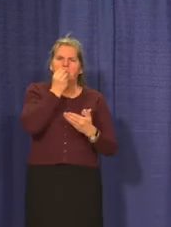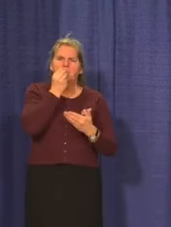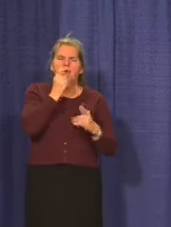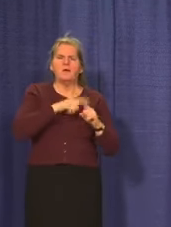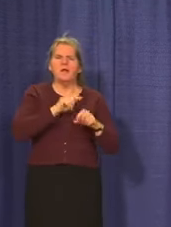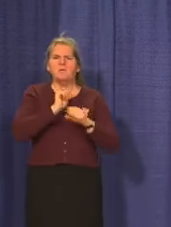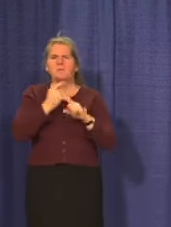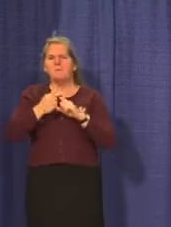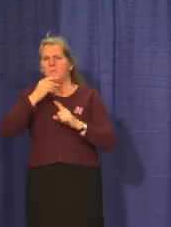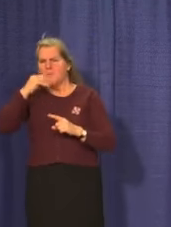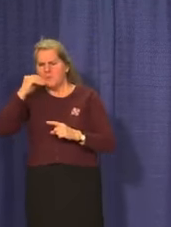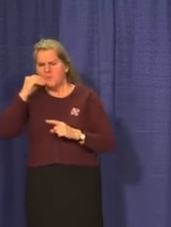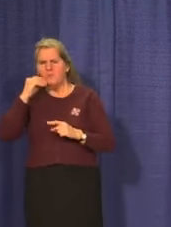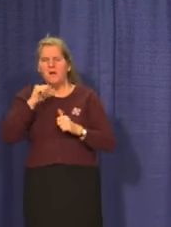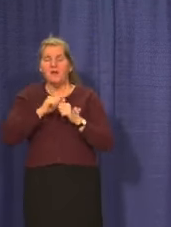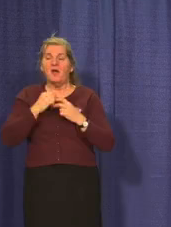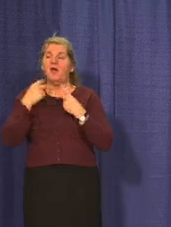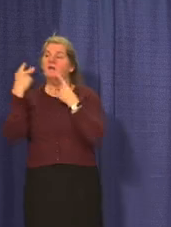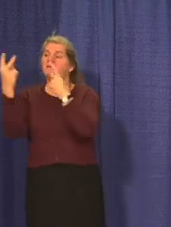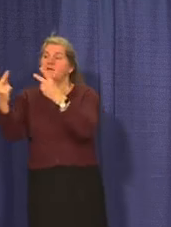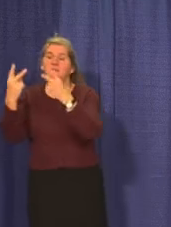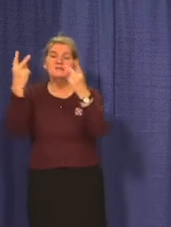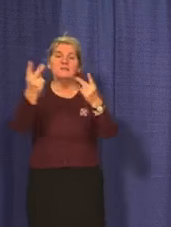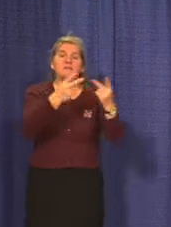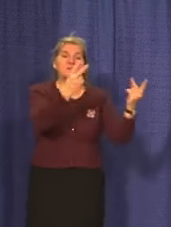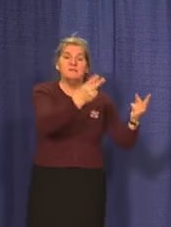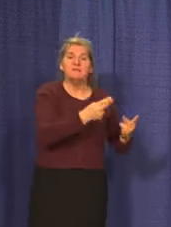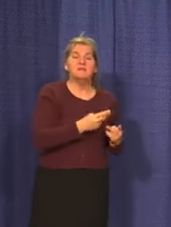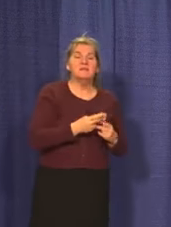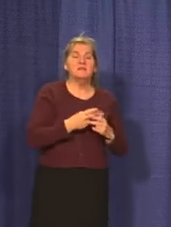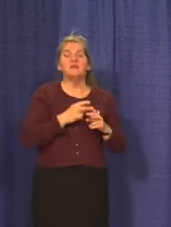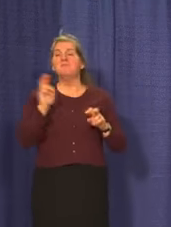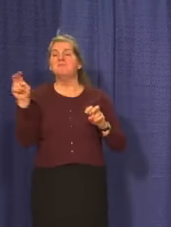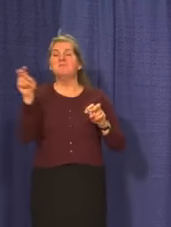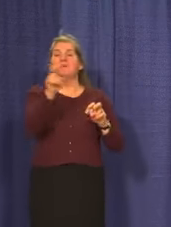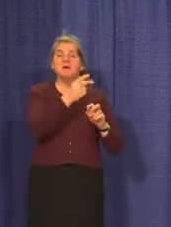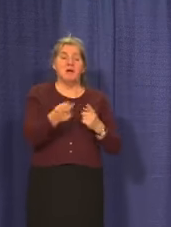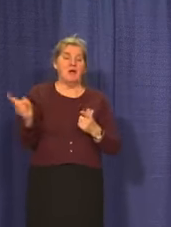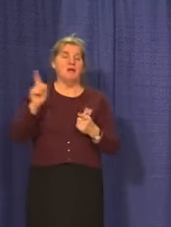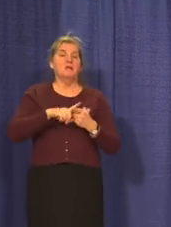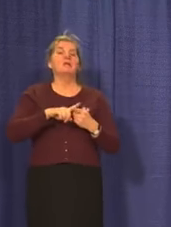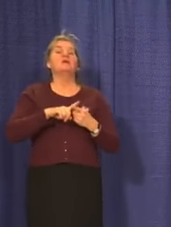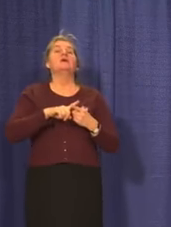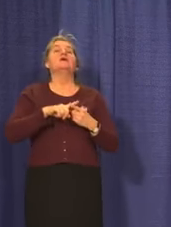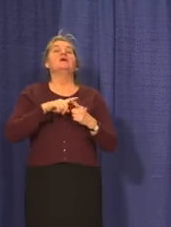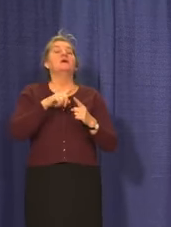WORK FROM HOME IF YOU CAN, AND DON'T VISIT ANYONE WHO IS OUTSIDE OF YOUR HOUSEHOLD UNTIL YOU CAN GET TESTED AND GET